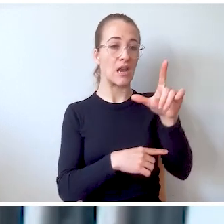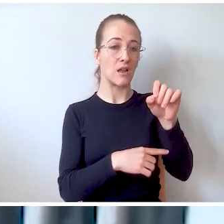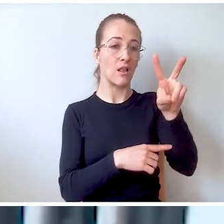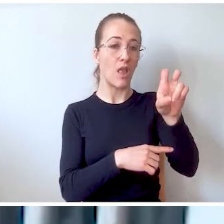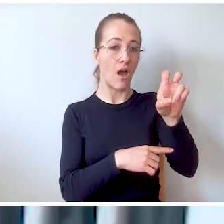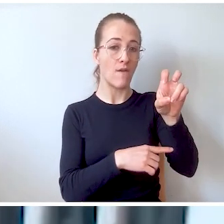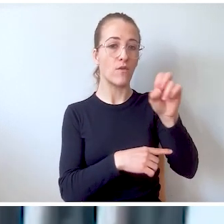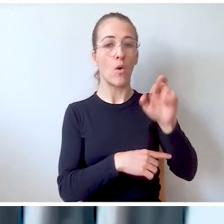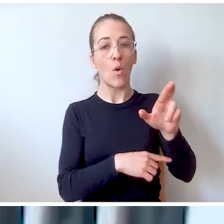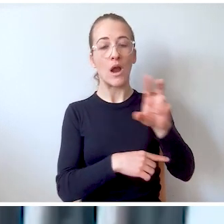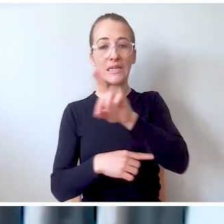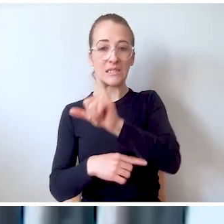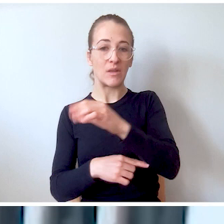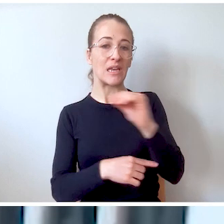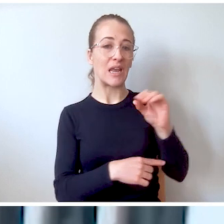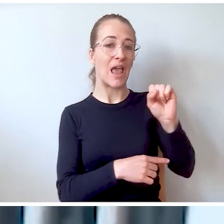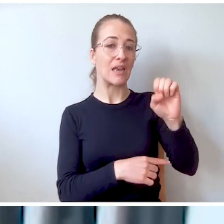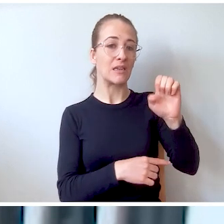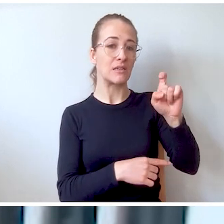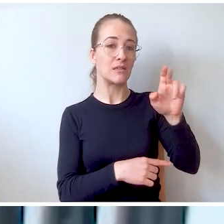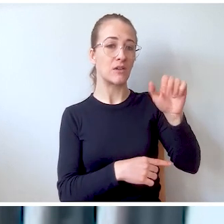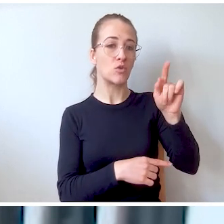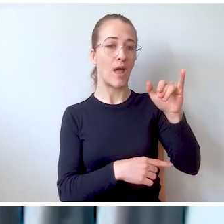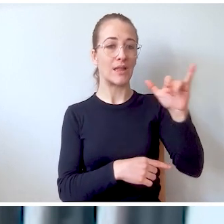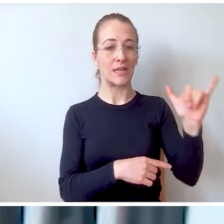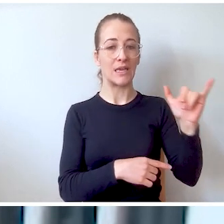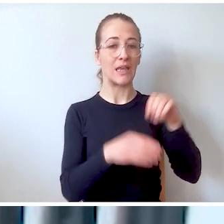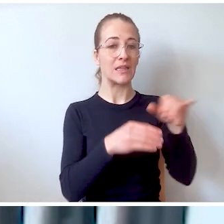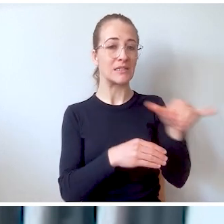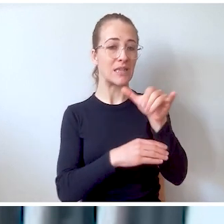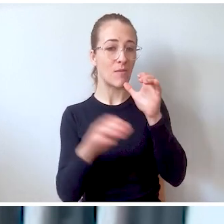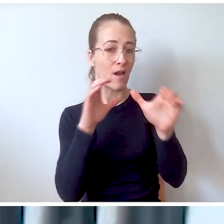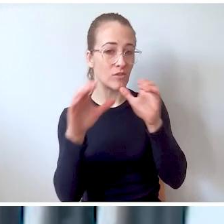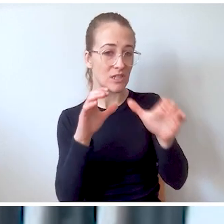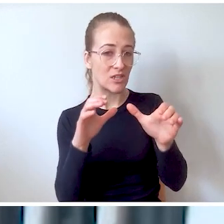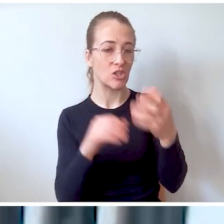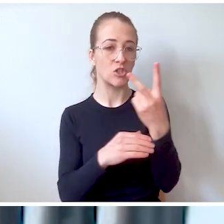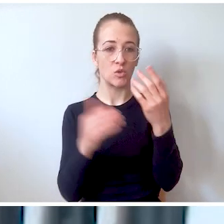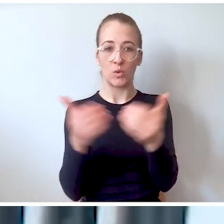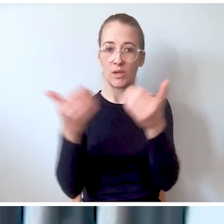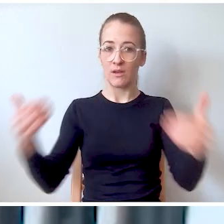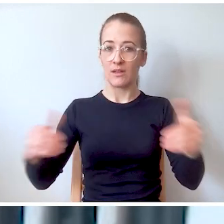or disability and sexuality in the same conversations. They're kind of two different things